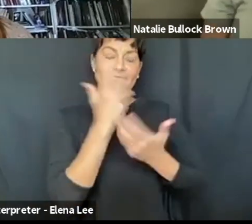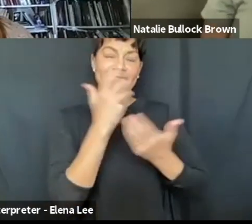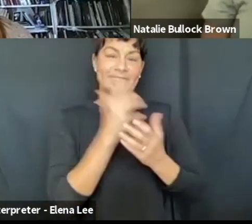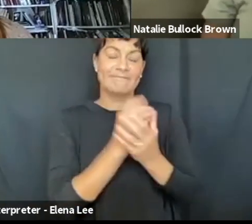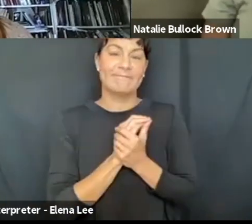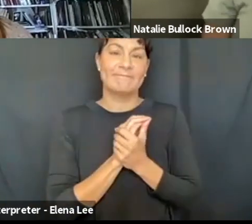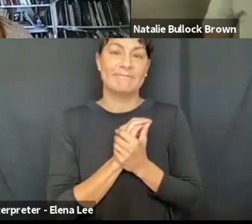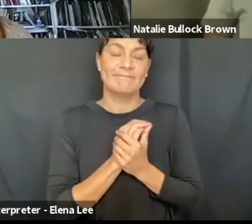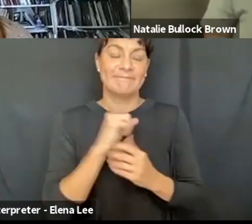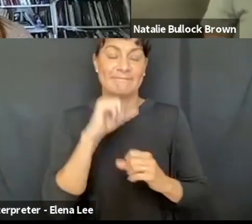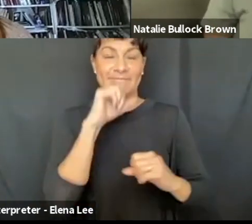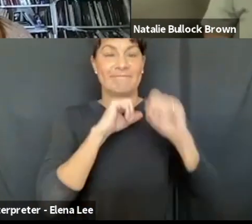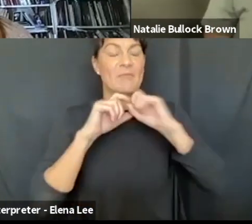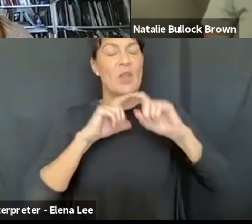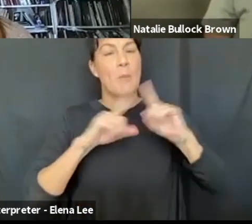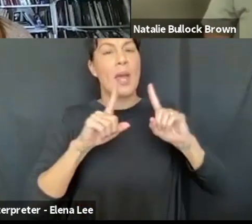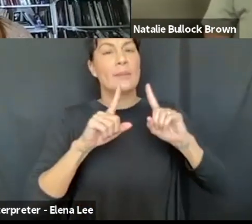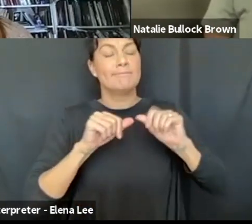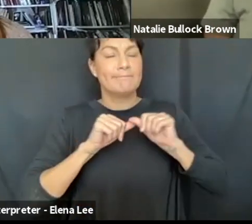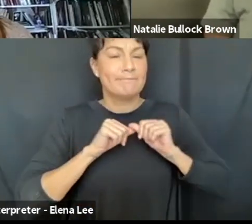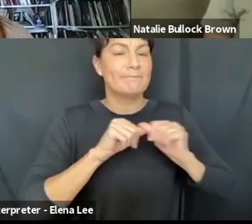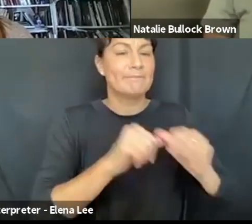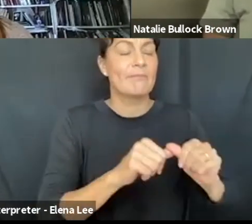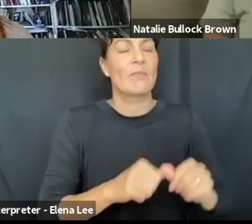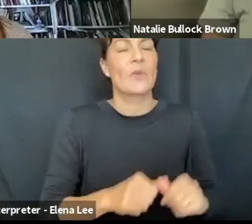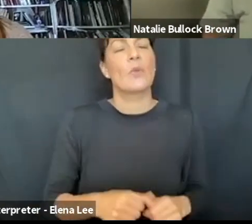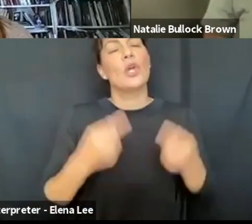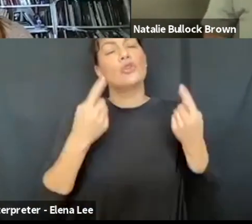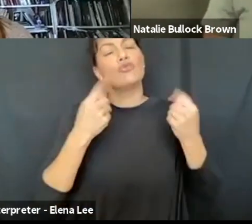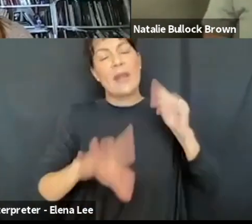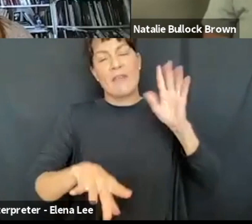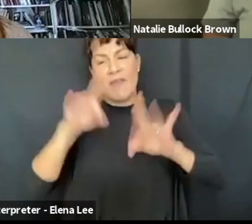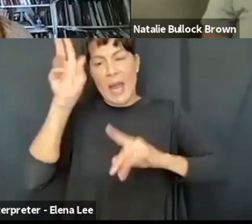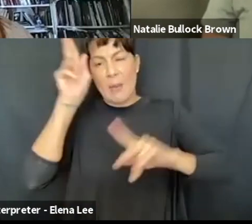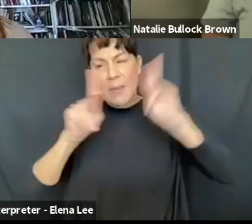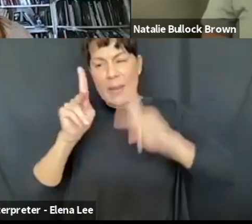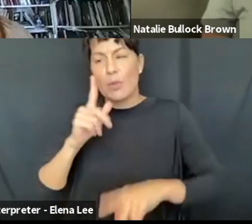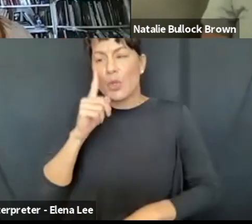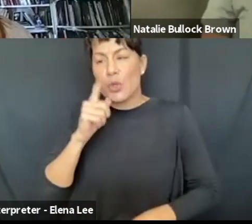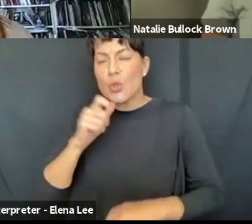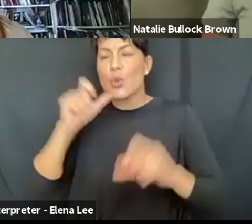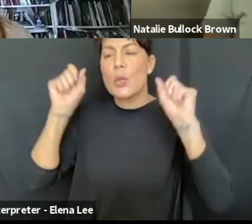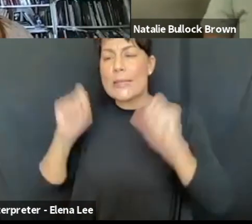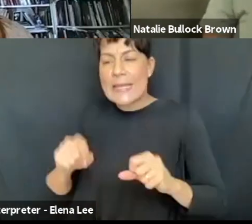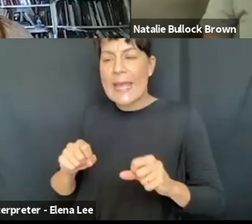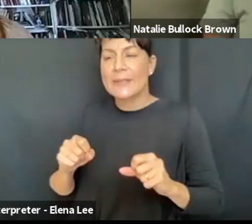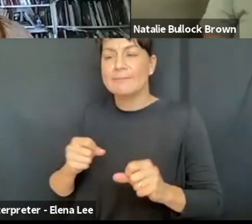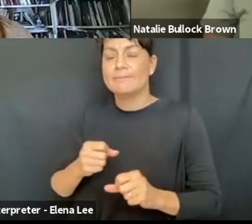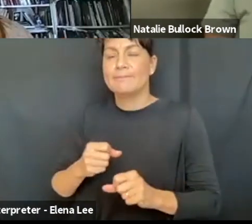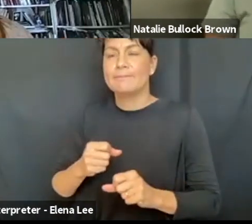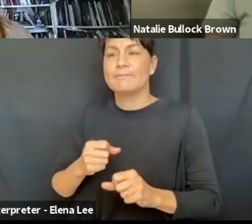who are able to tap into that resiliency to tell these stories. Yes, the stories are more powerful